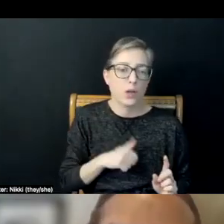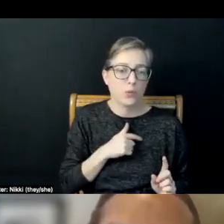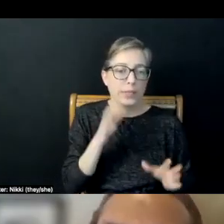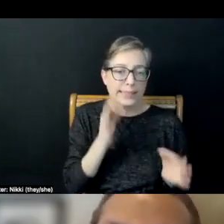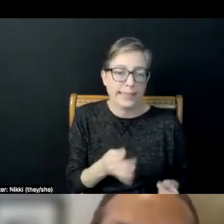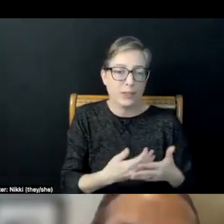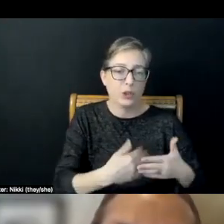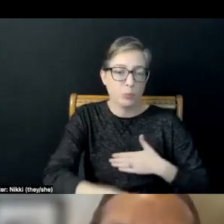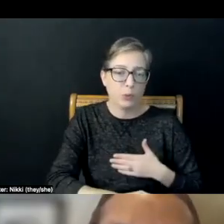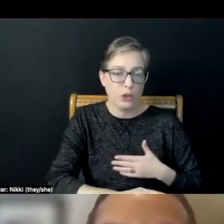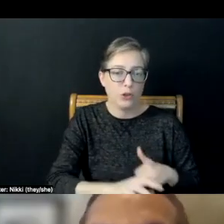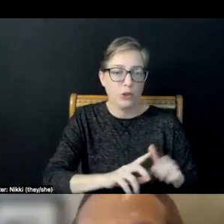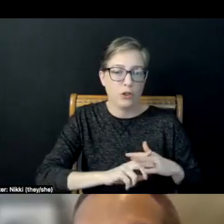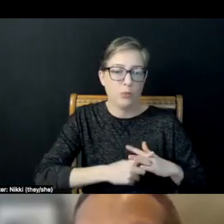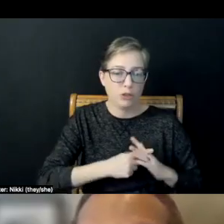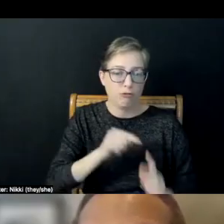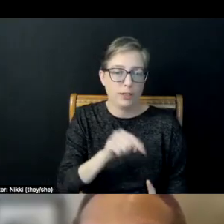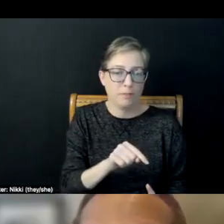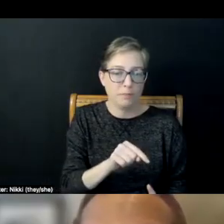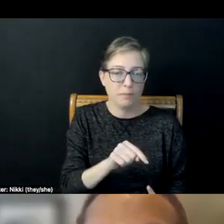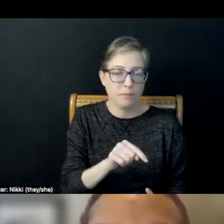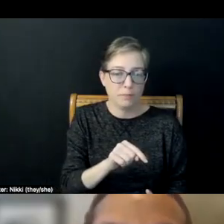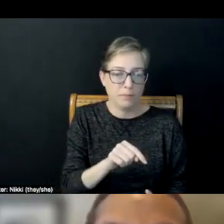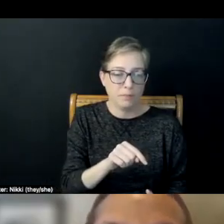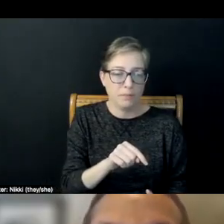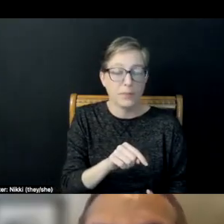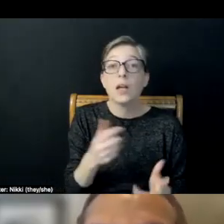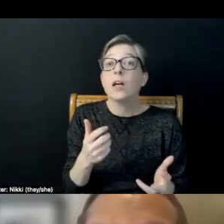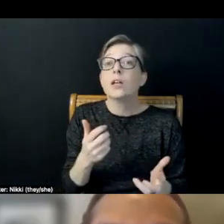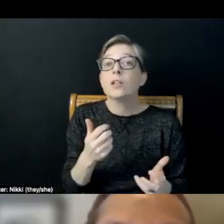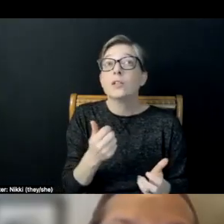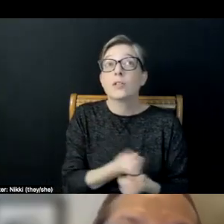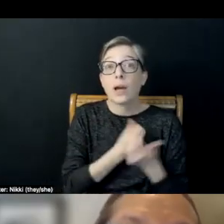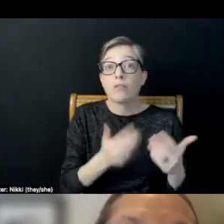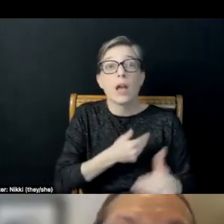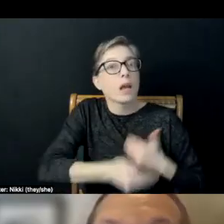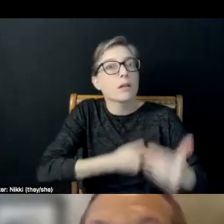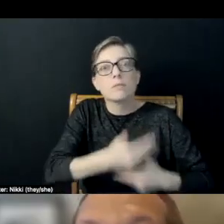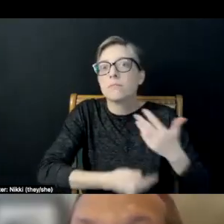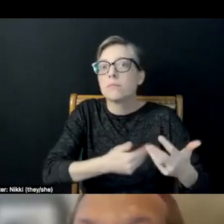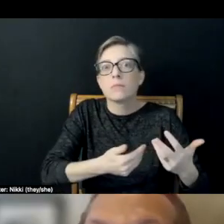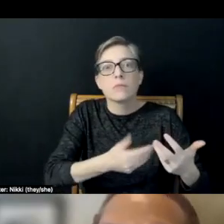everything had gone fine except for that meconium plug. Now this gets exciting because again,